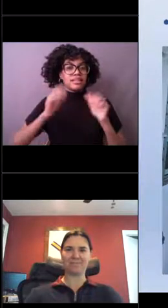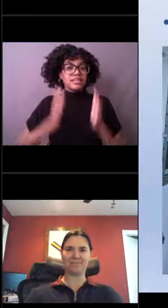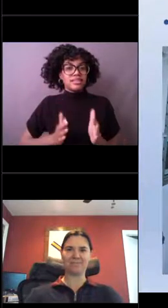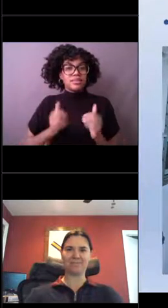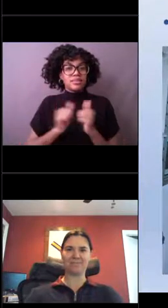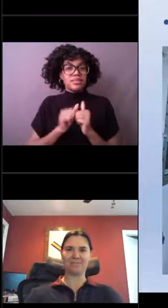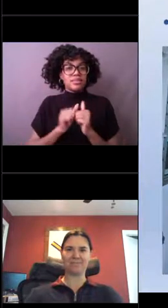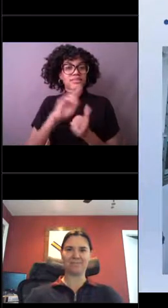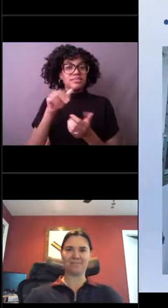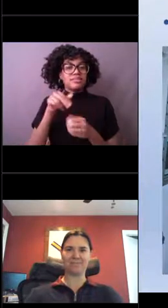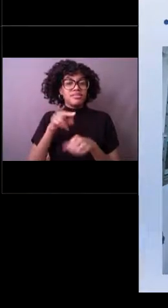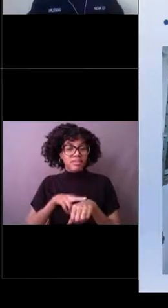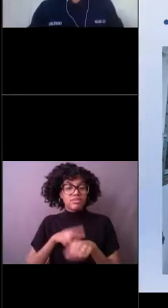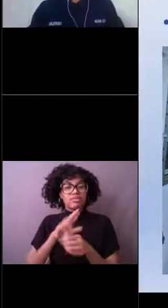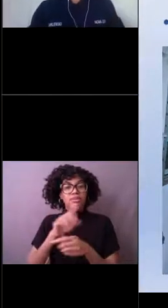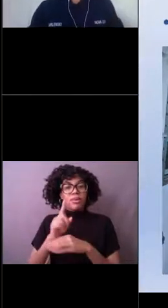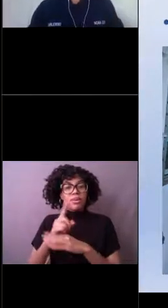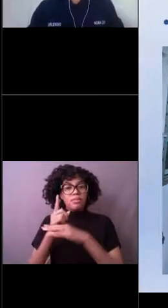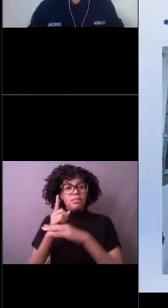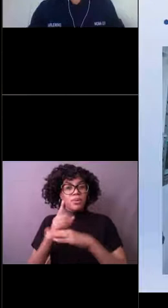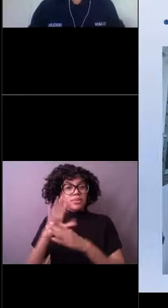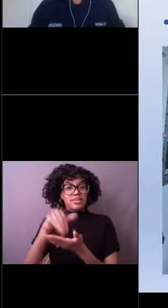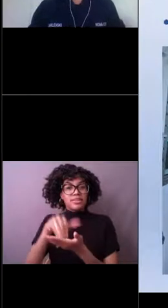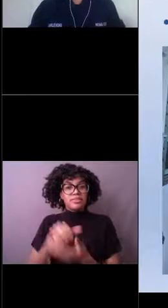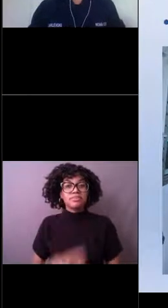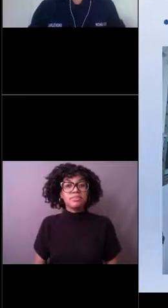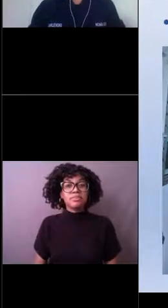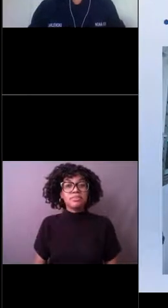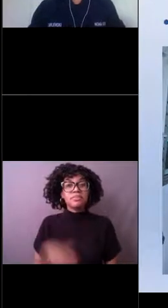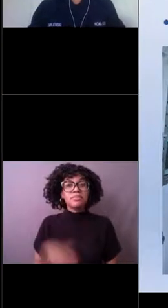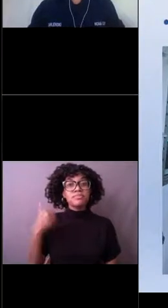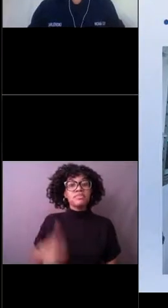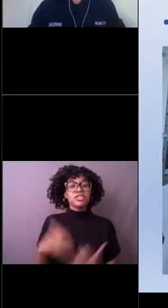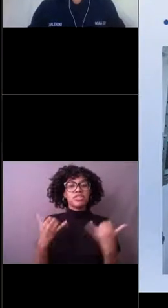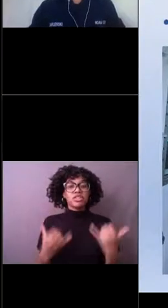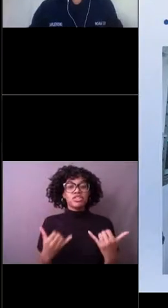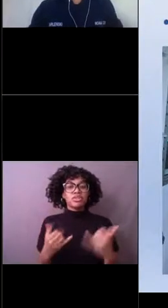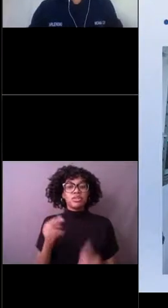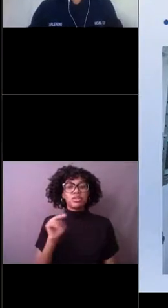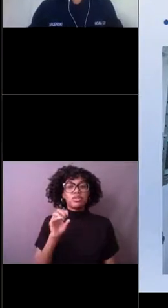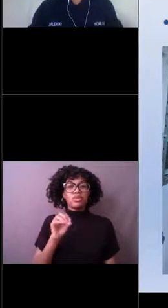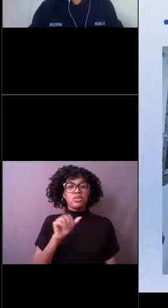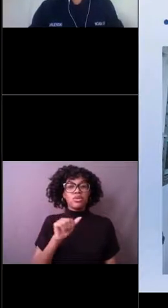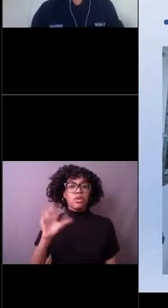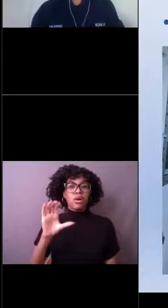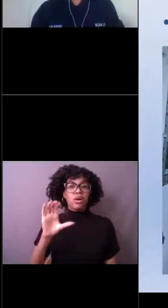So I am currently a NOAA Corps officer, and I work with the National Data Buoy Center.